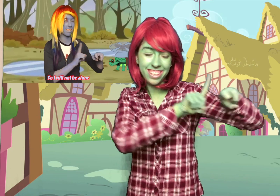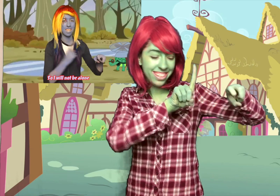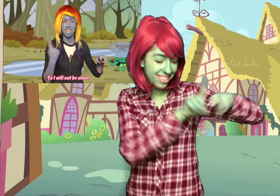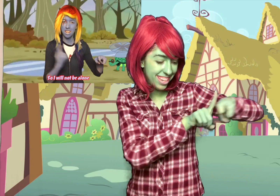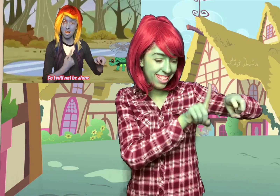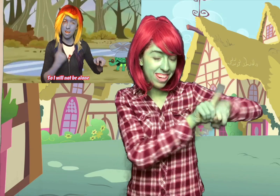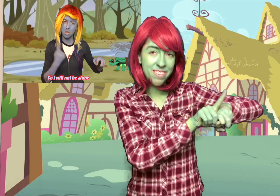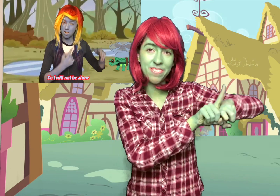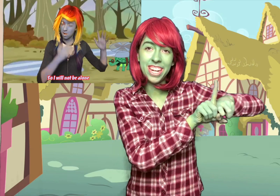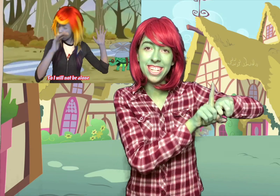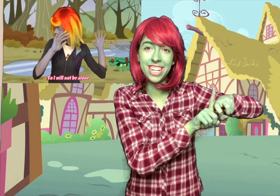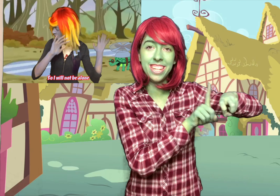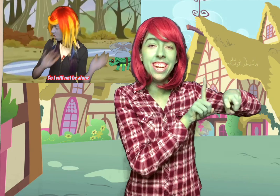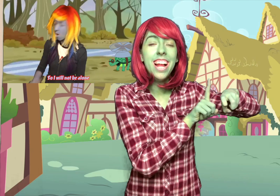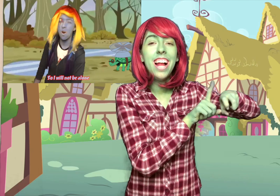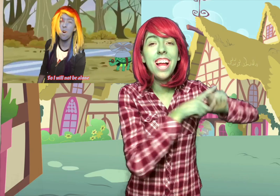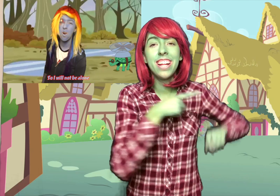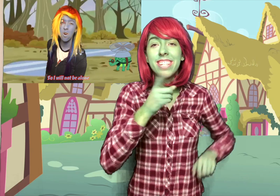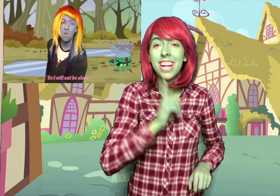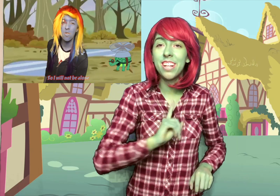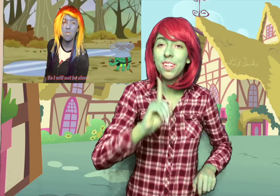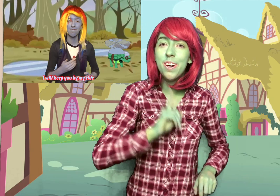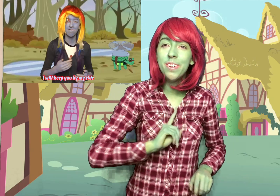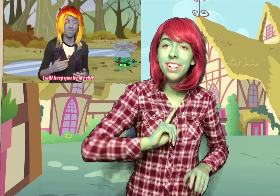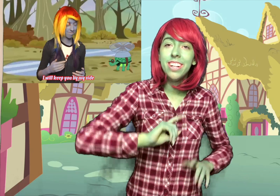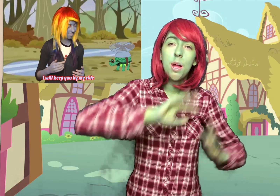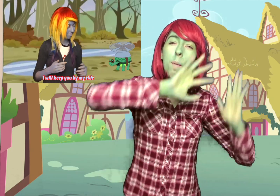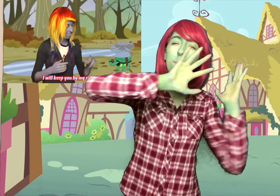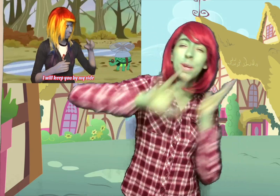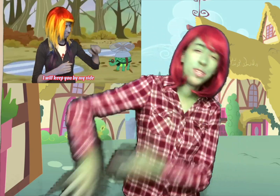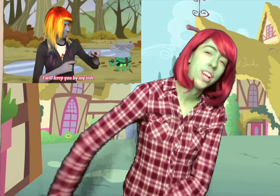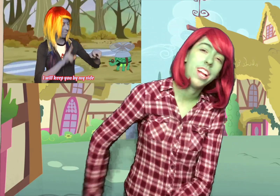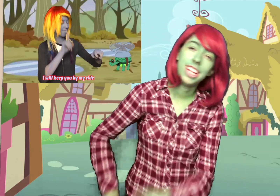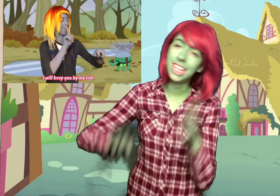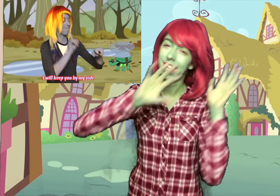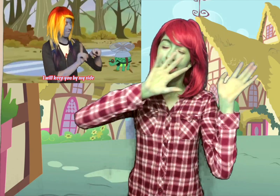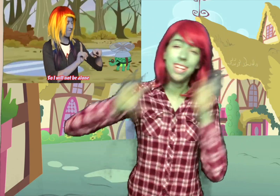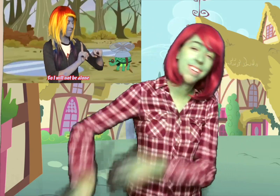they're staying right by each other and i sign ALONE PSHAW like get- get rid